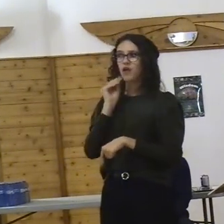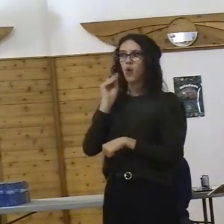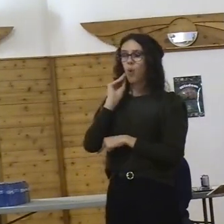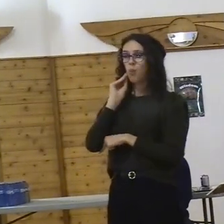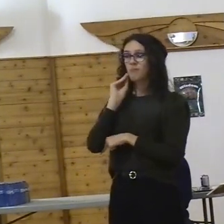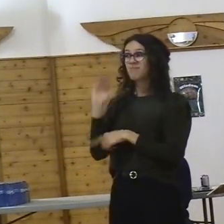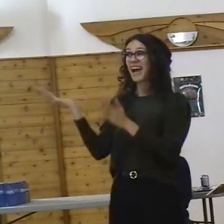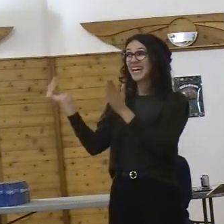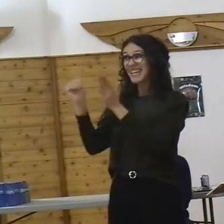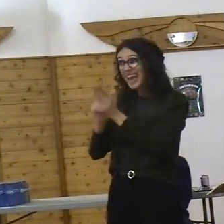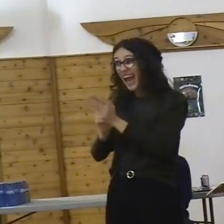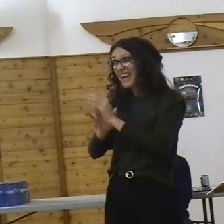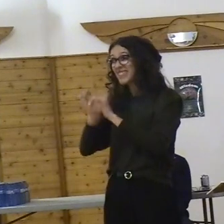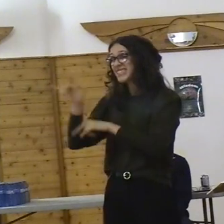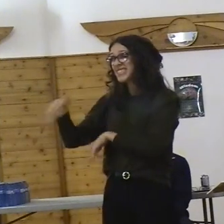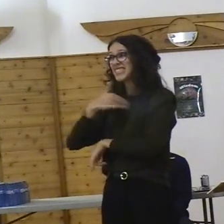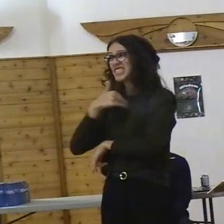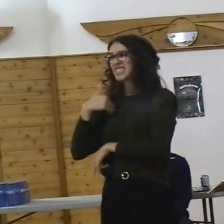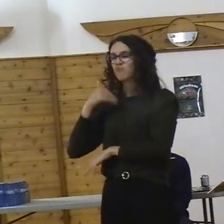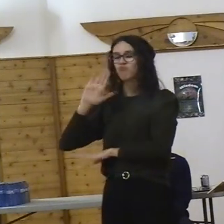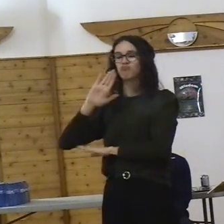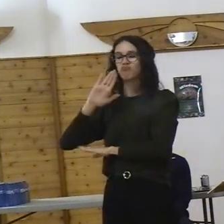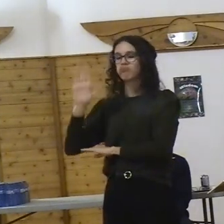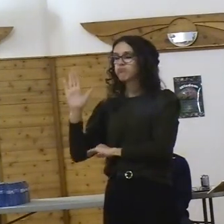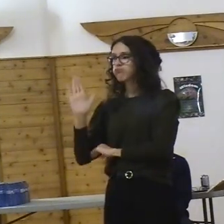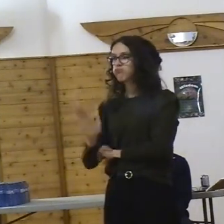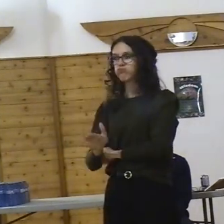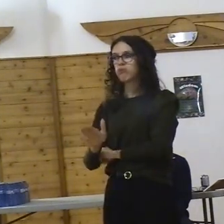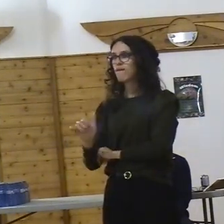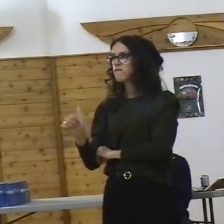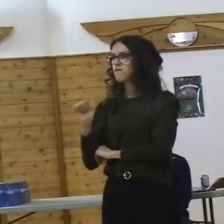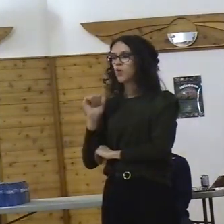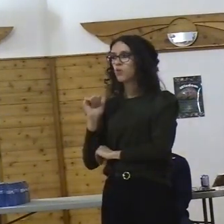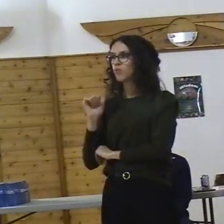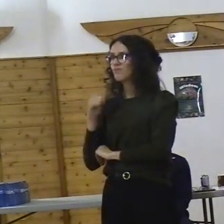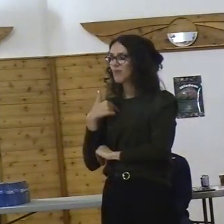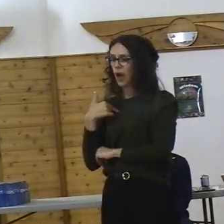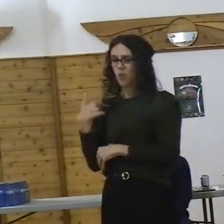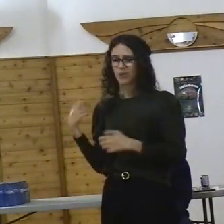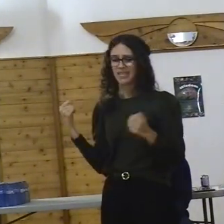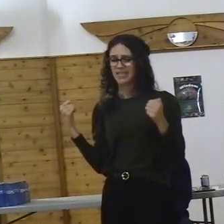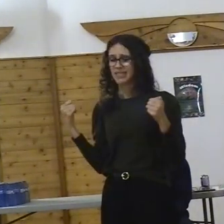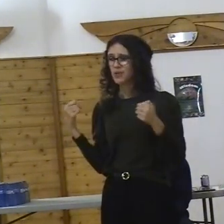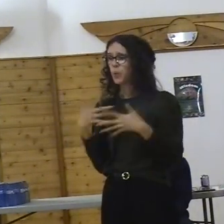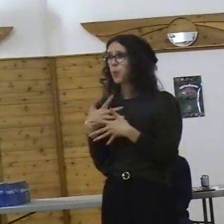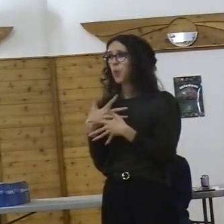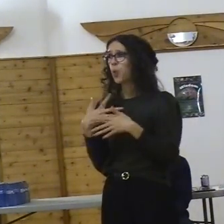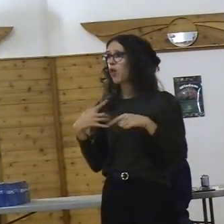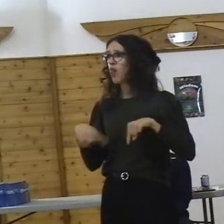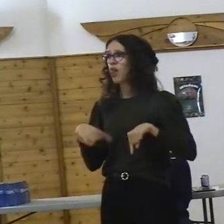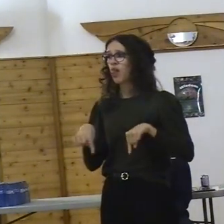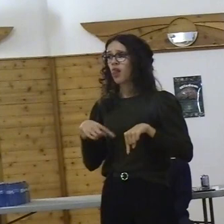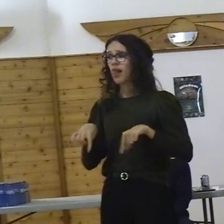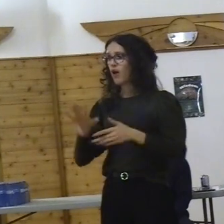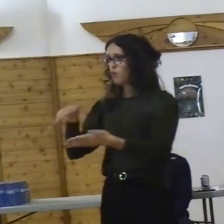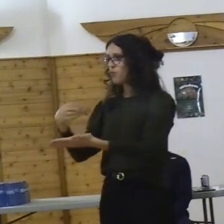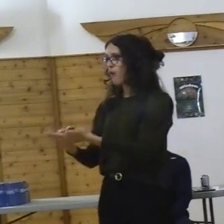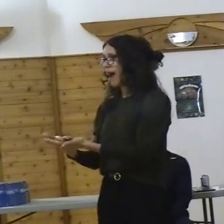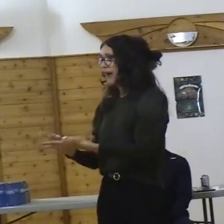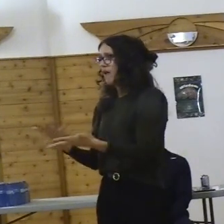I was terrified. I didn't know where to go.